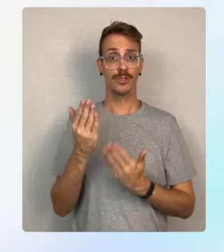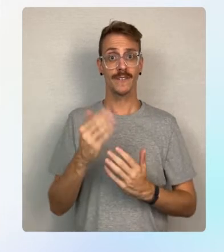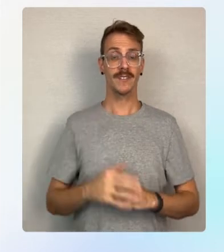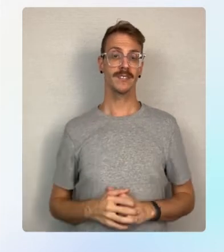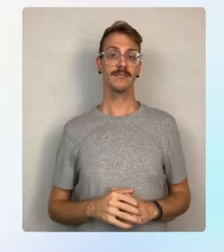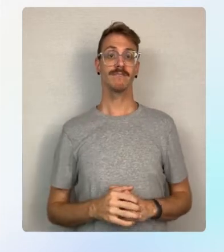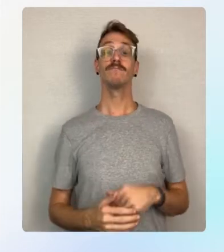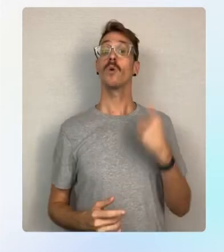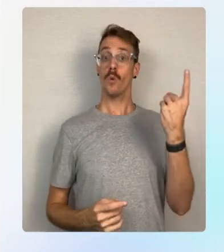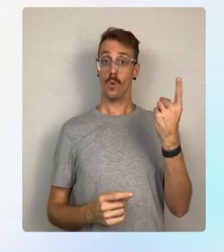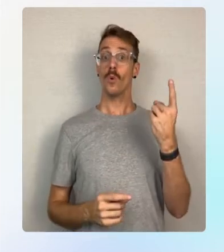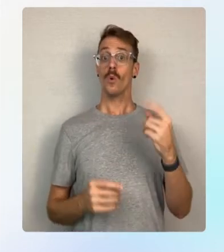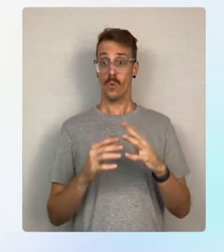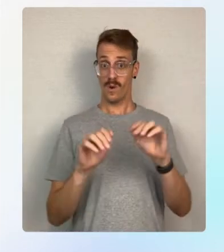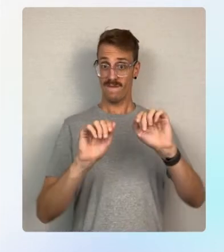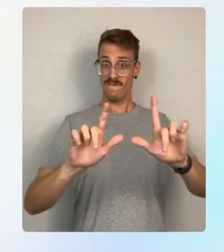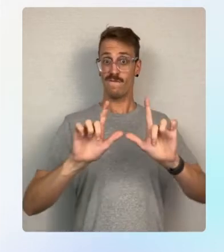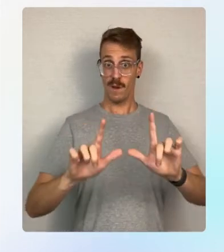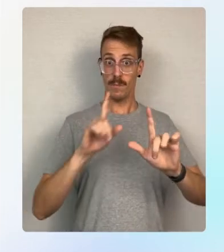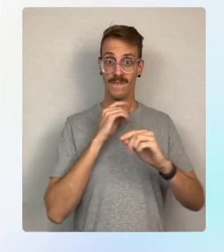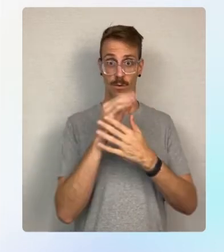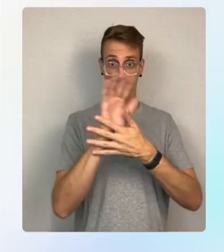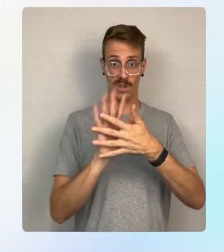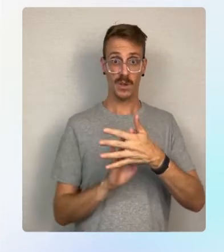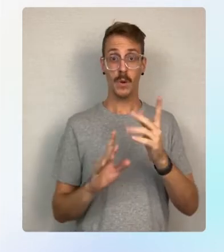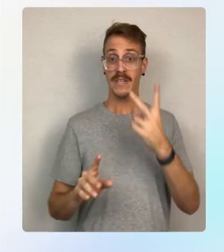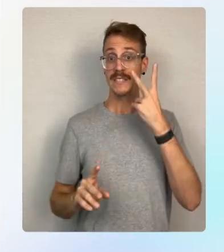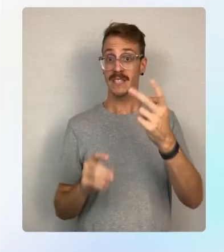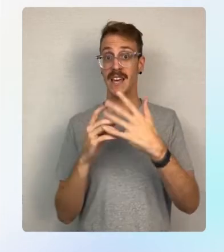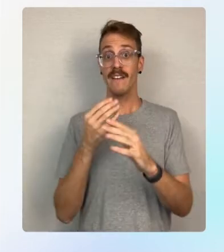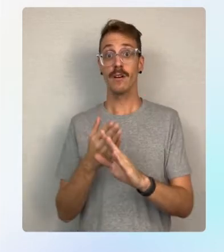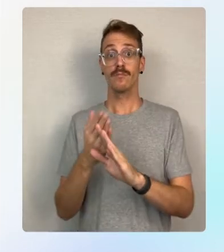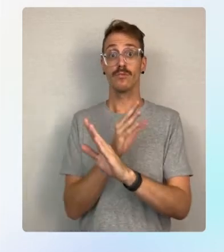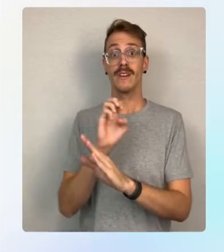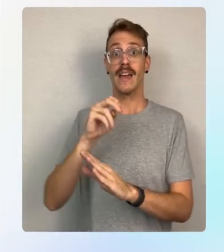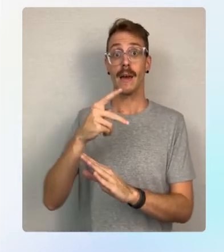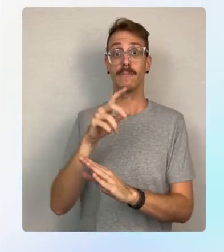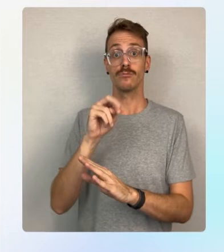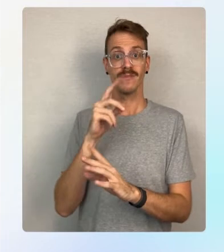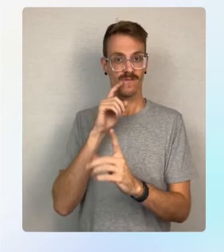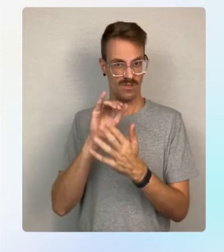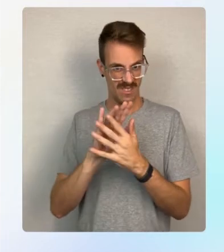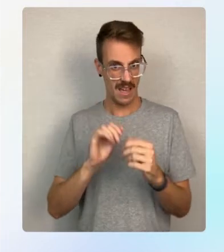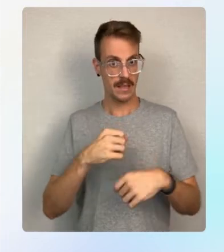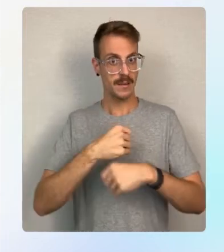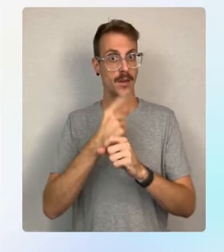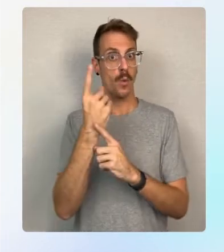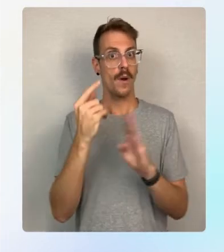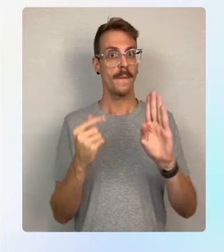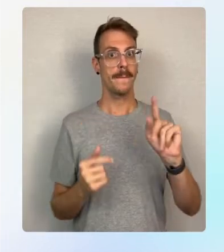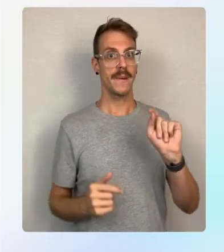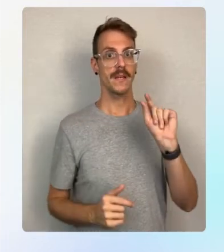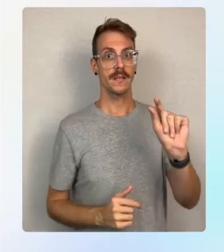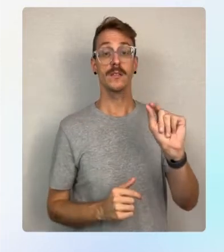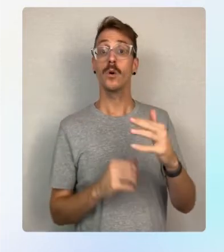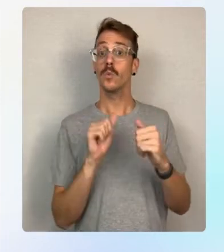Here's one framework of rendering, and we can see that there is a preemption during the execution of one of the bits.